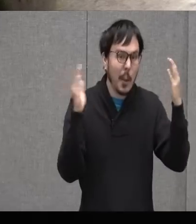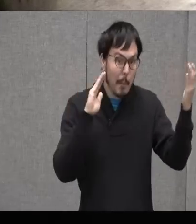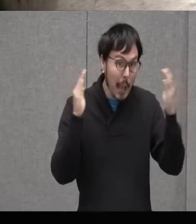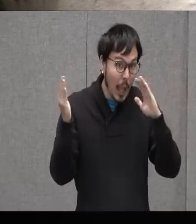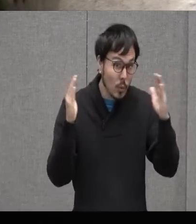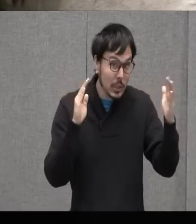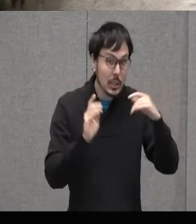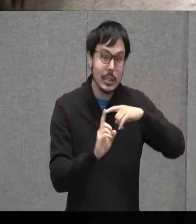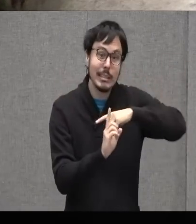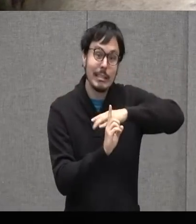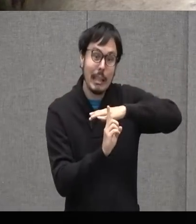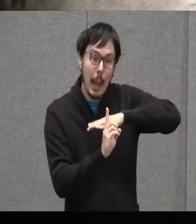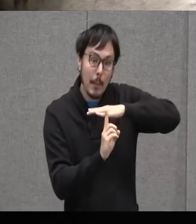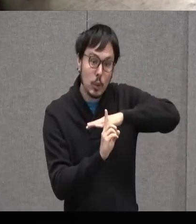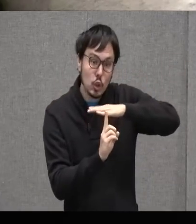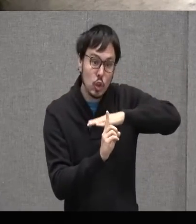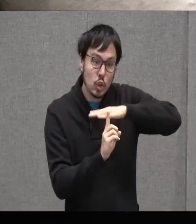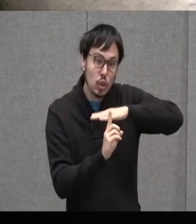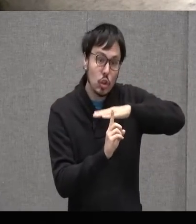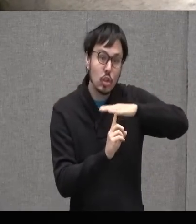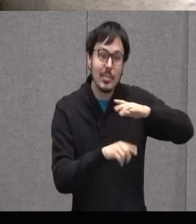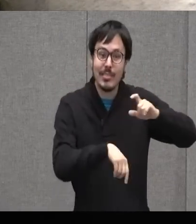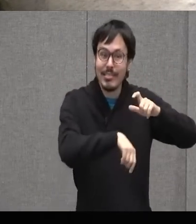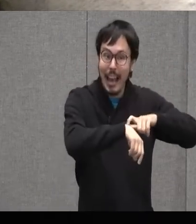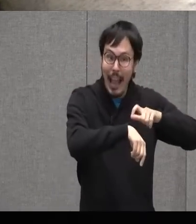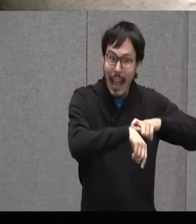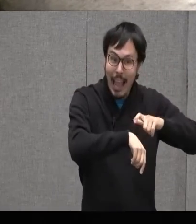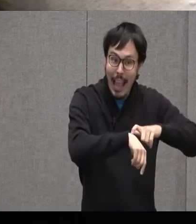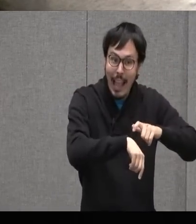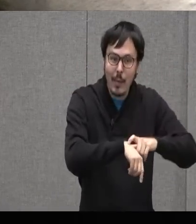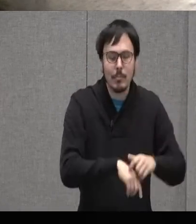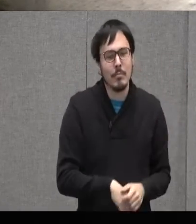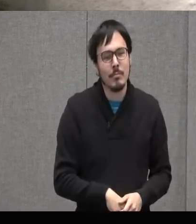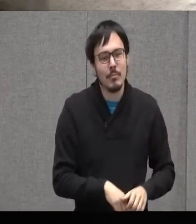and time and chocolate, is chocolate math?